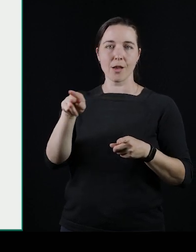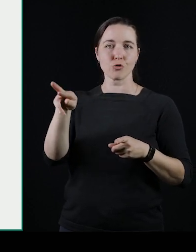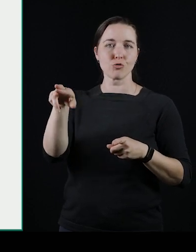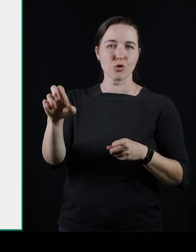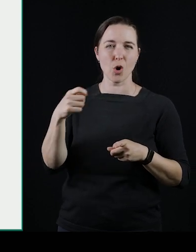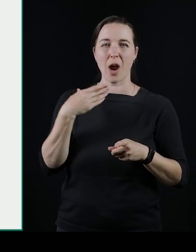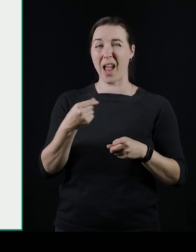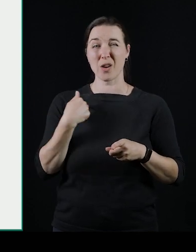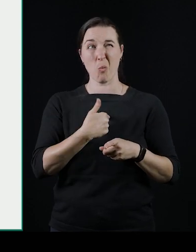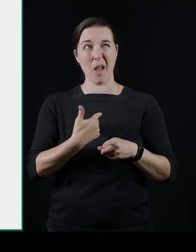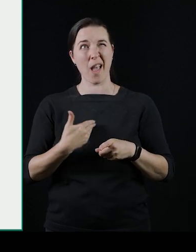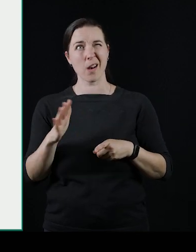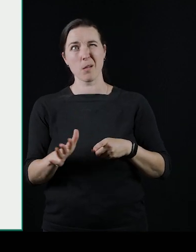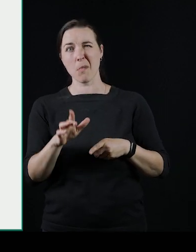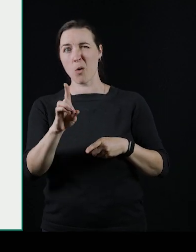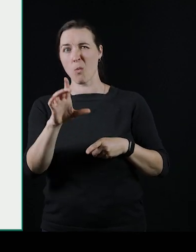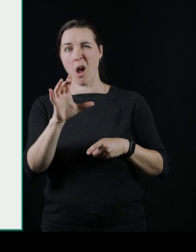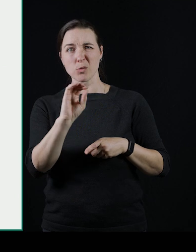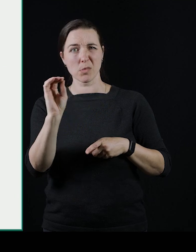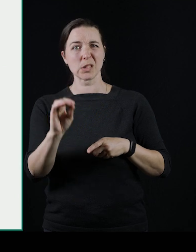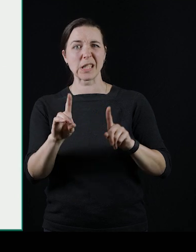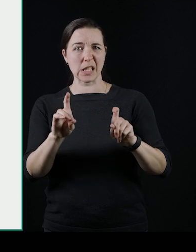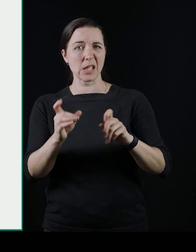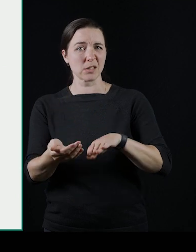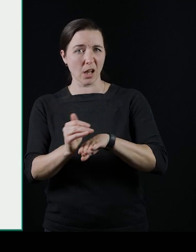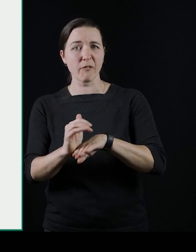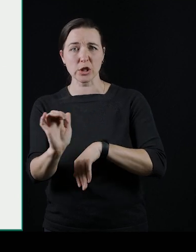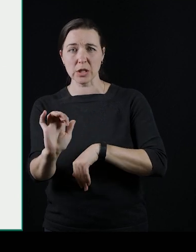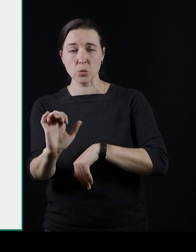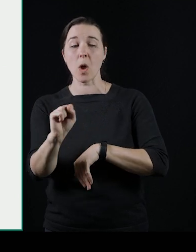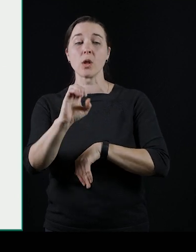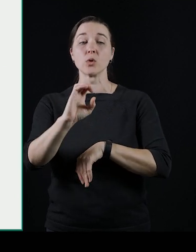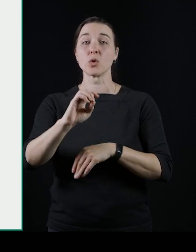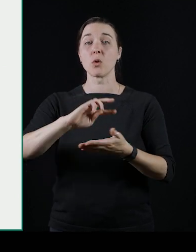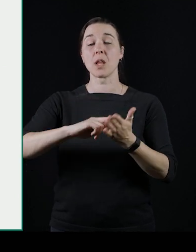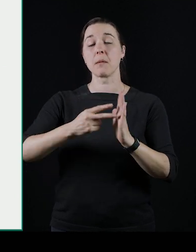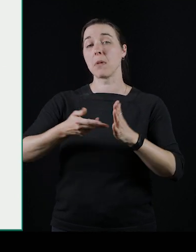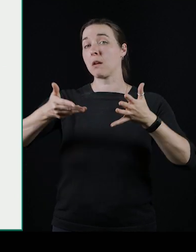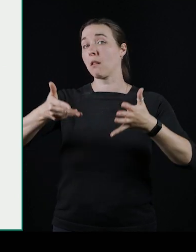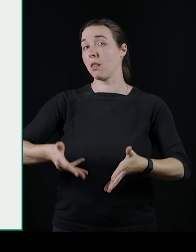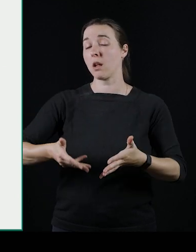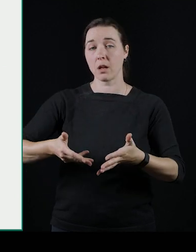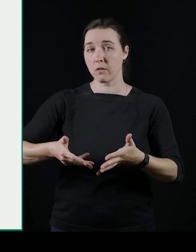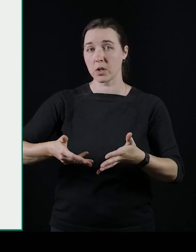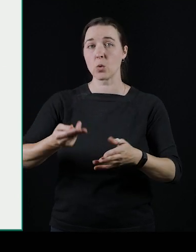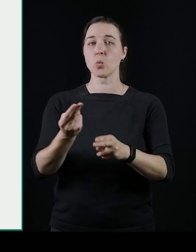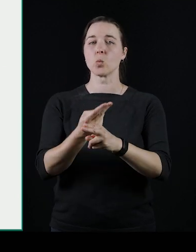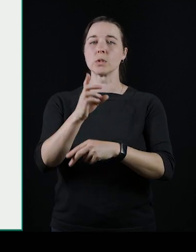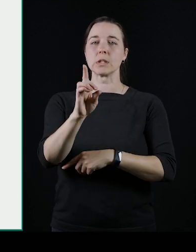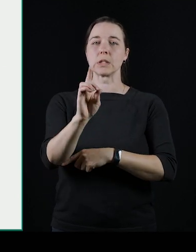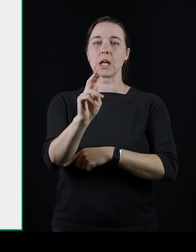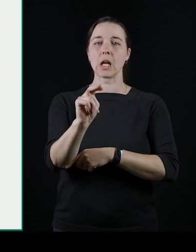And we had about 100% test coverage as well. So all that was left to do was to use DNS to cut